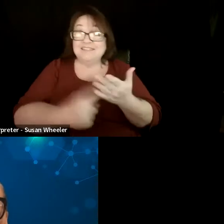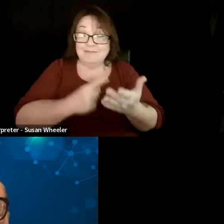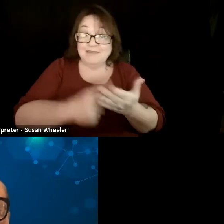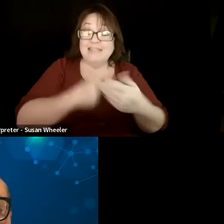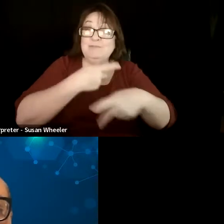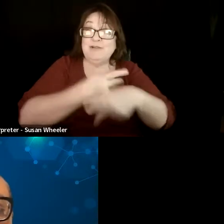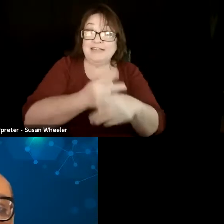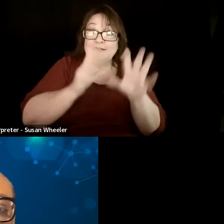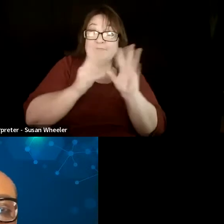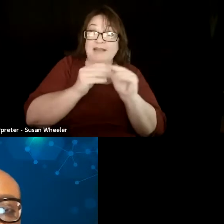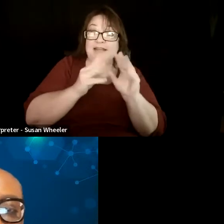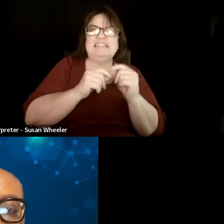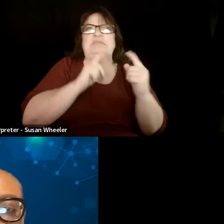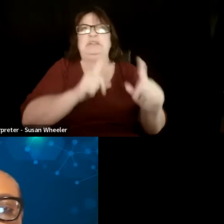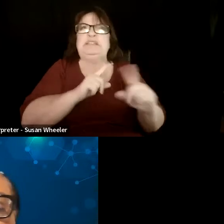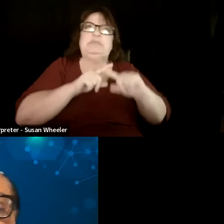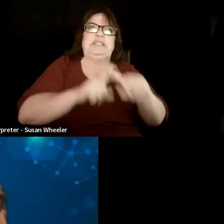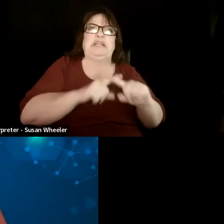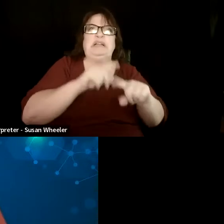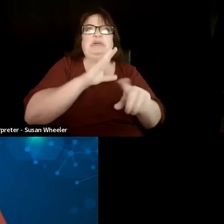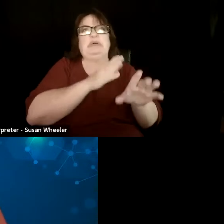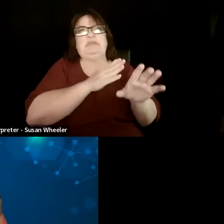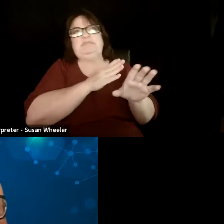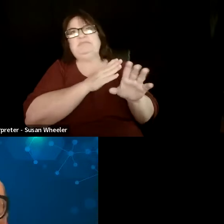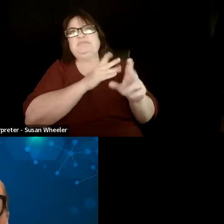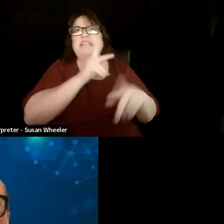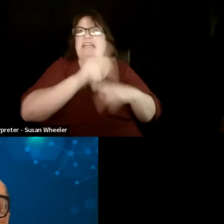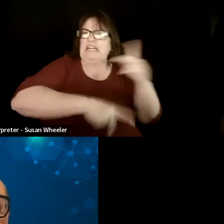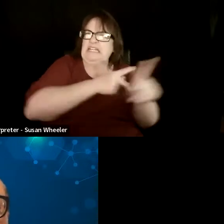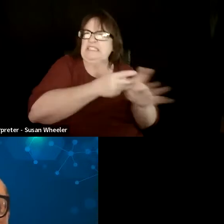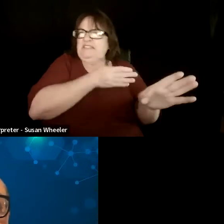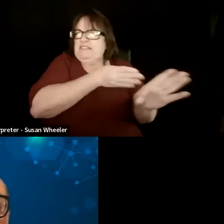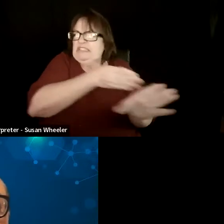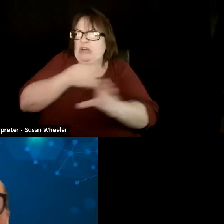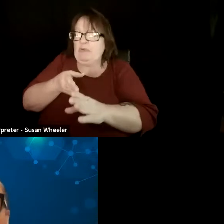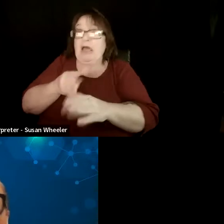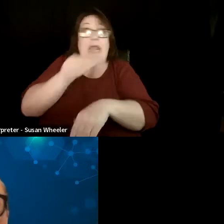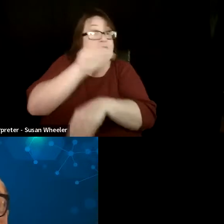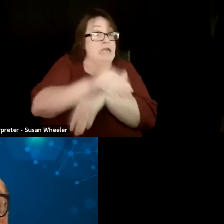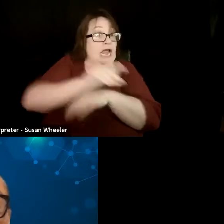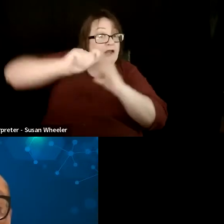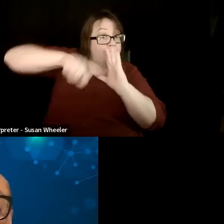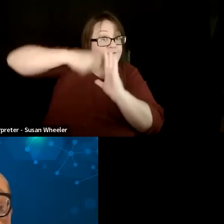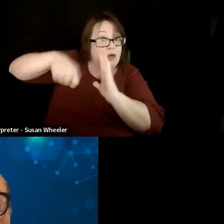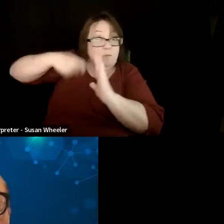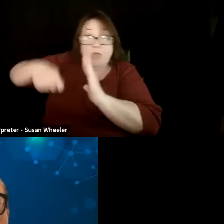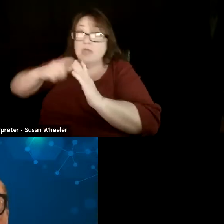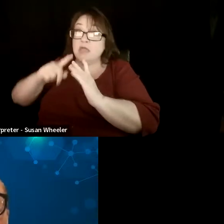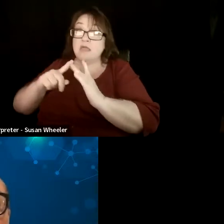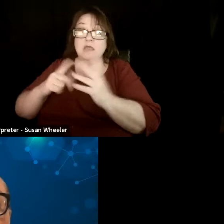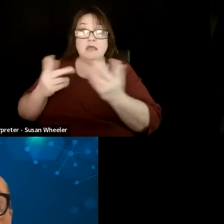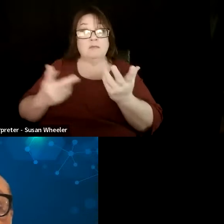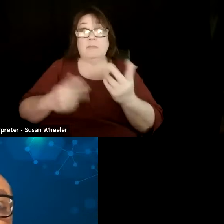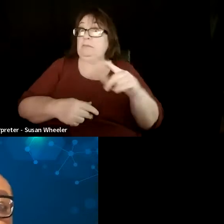depending on the type of genre of the film that require night filming, you know, in the evening with the minors.